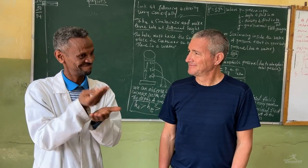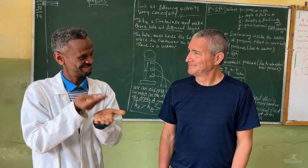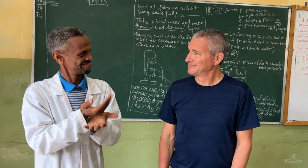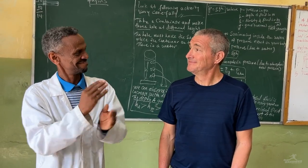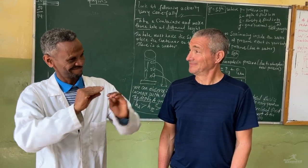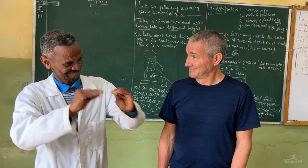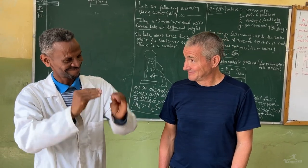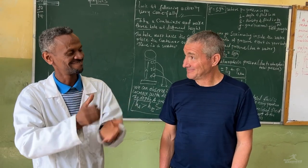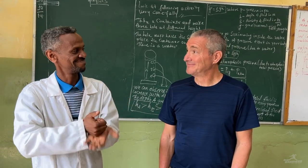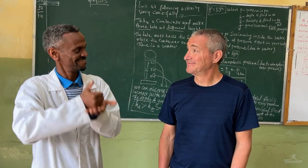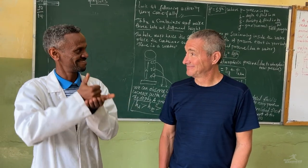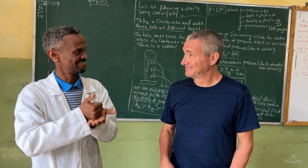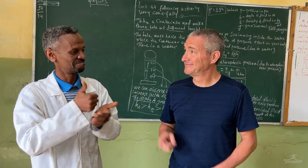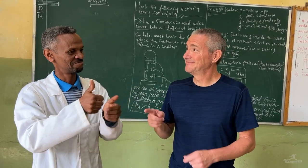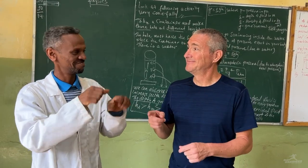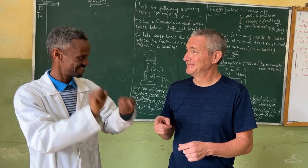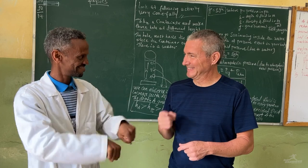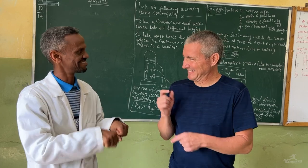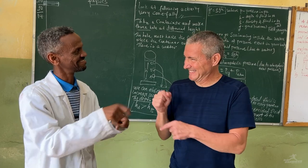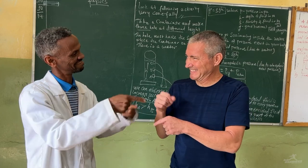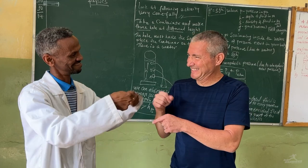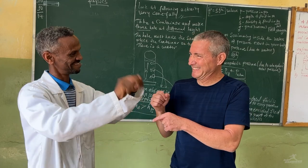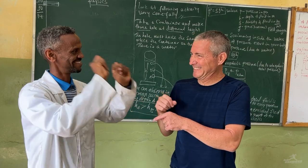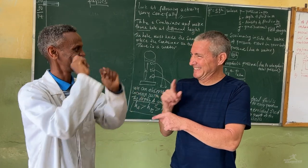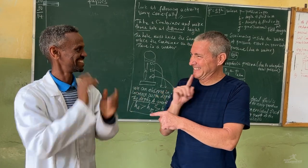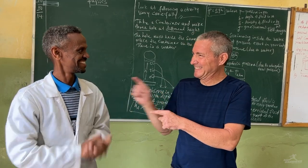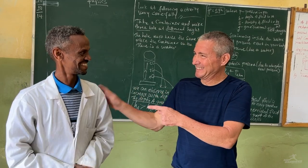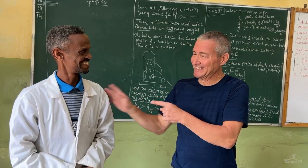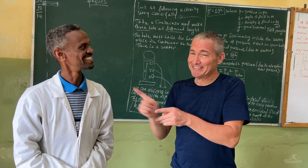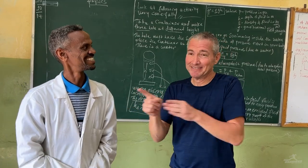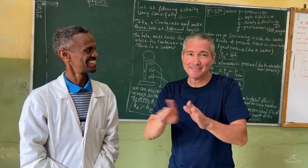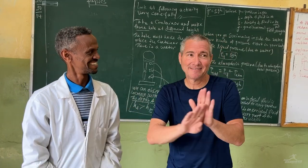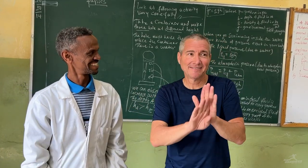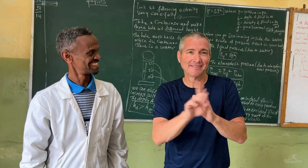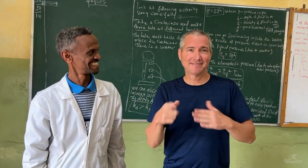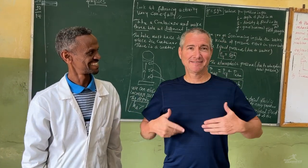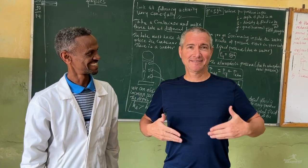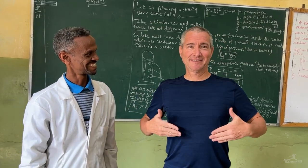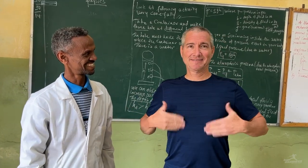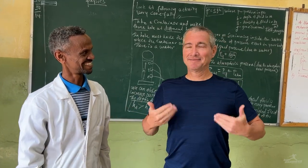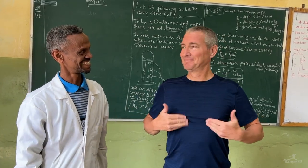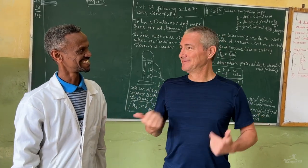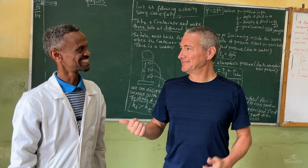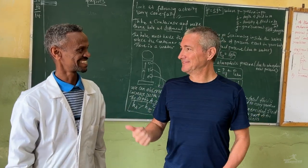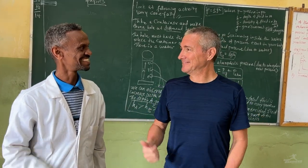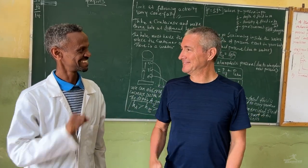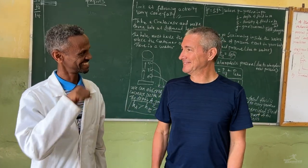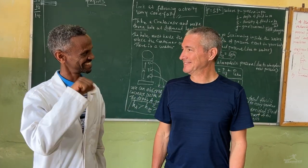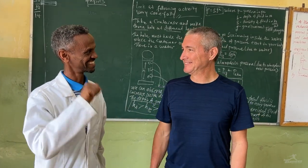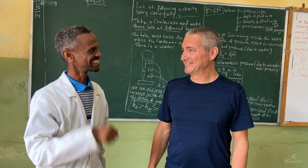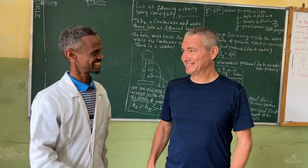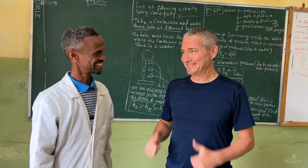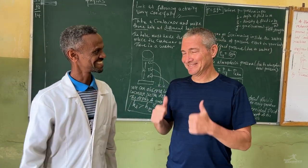to help teach them the tools they need to do anything. True! When they succeed, you’re happy. Yes!